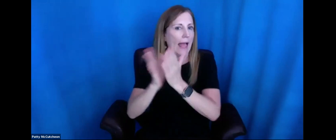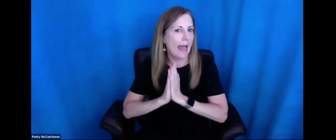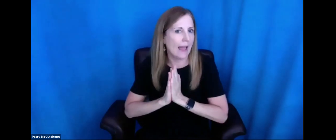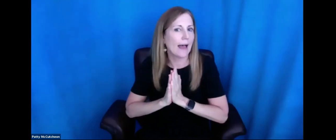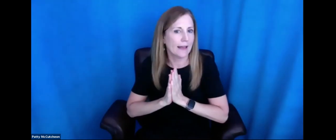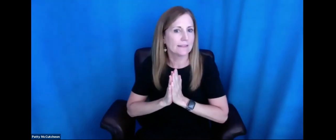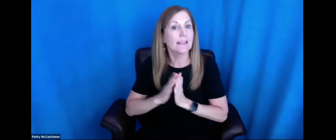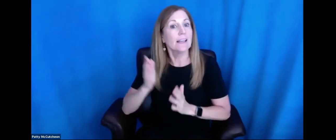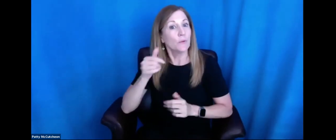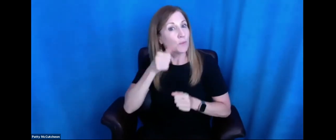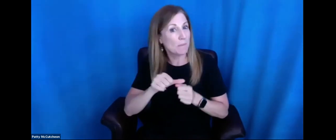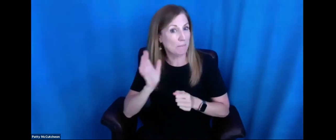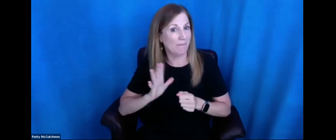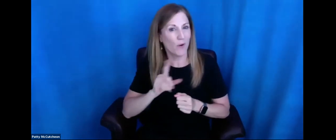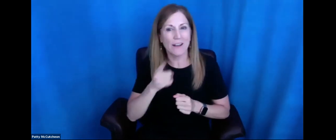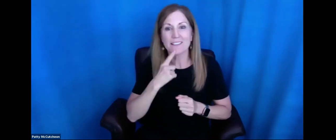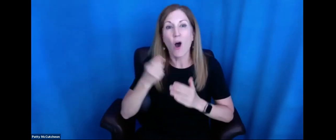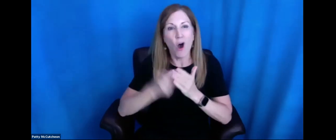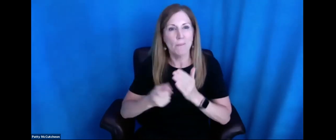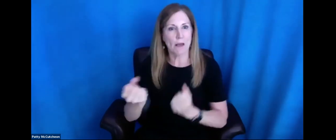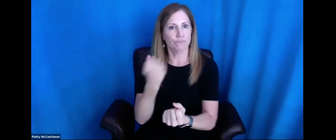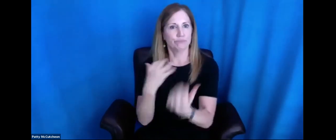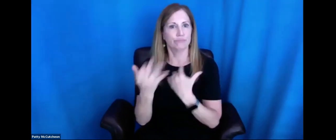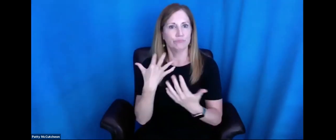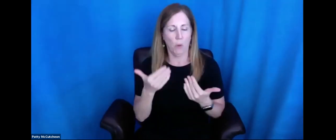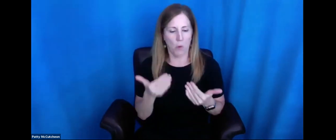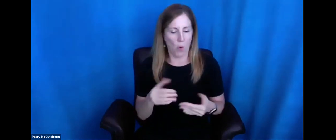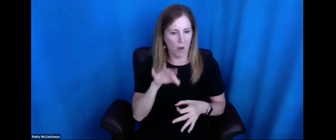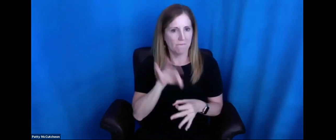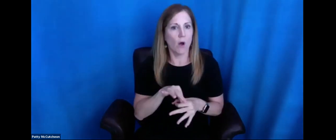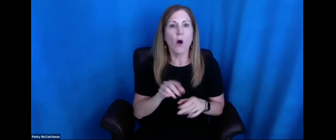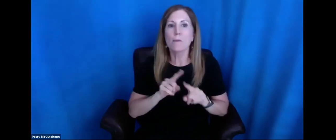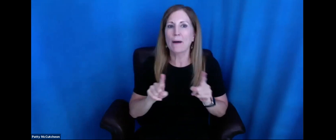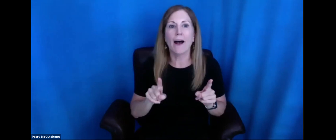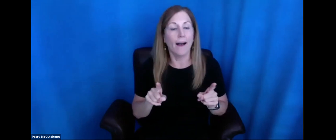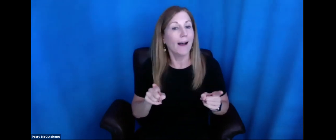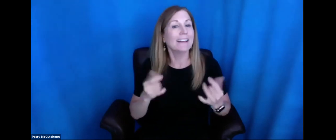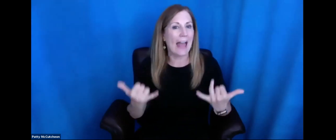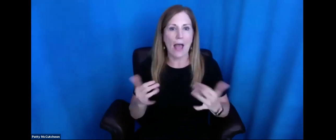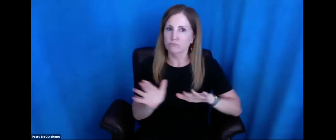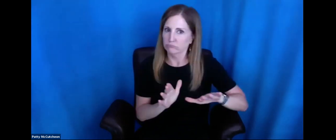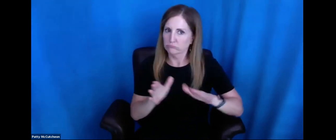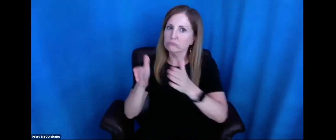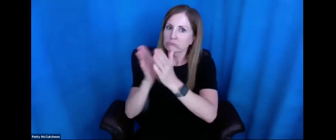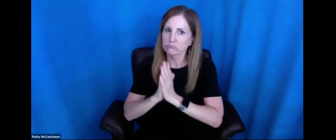automatically, you have to do the asking. And it's very simple. That's the good news. The good news is if you go to the website which is